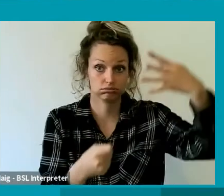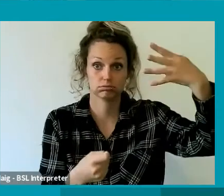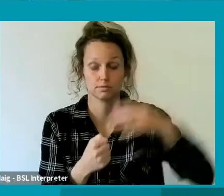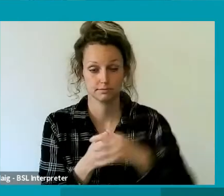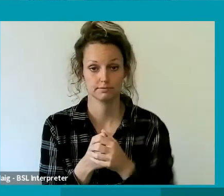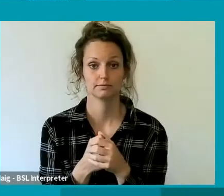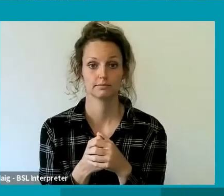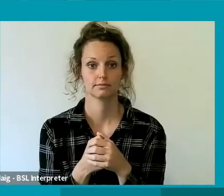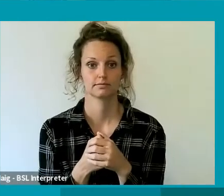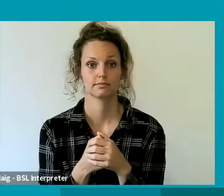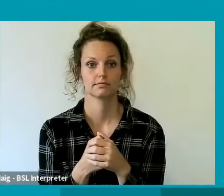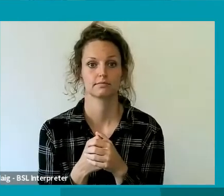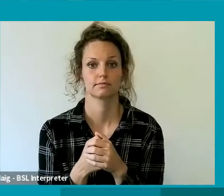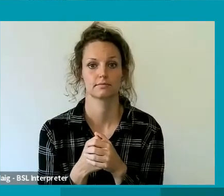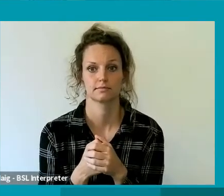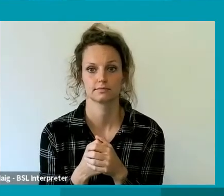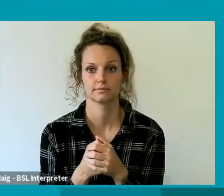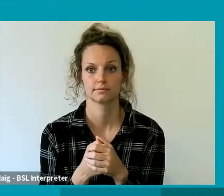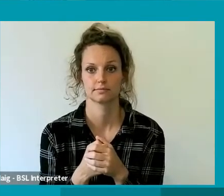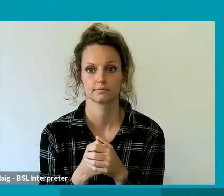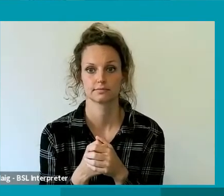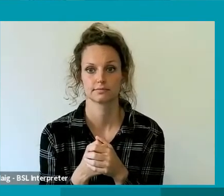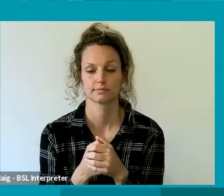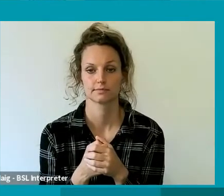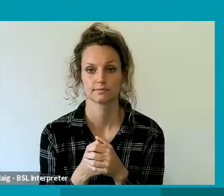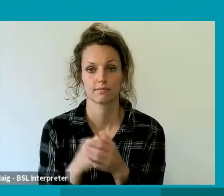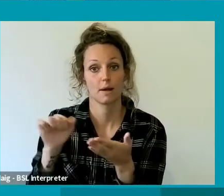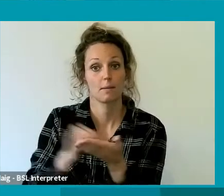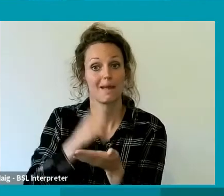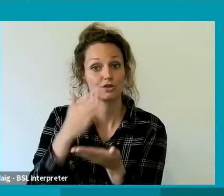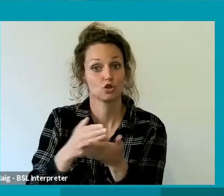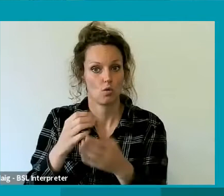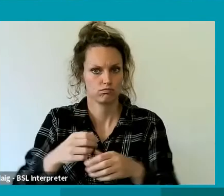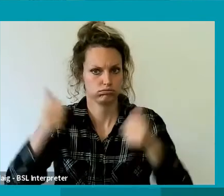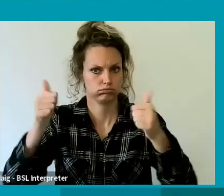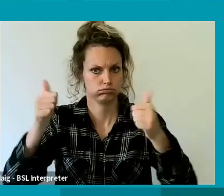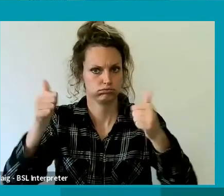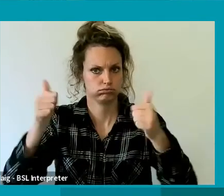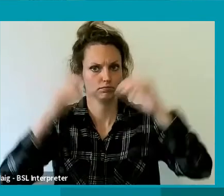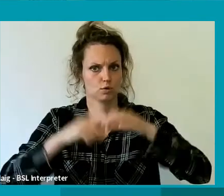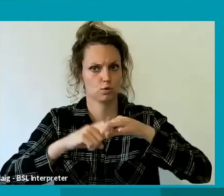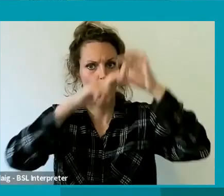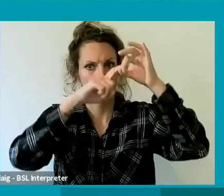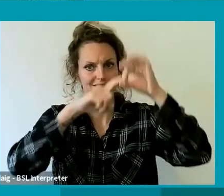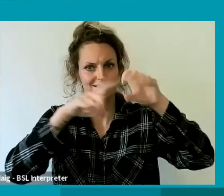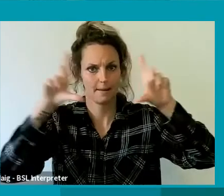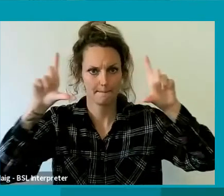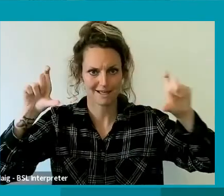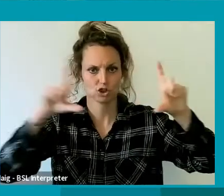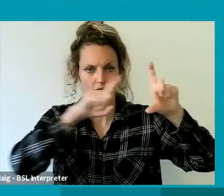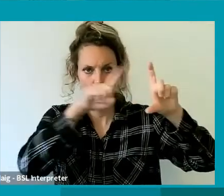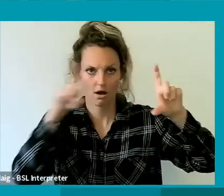Make sure it's high quality resolution and professionally appropriate, but also be mindful of the device.